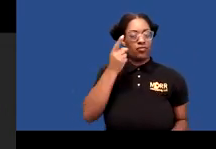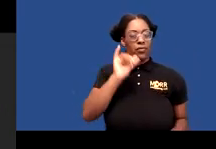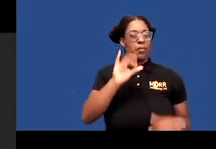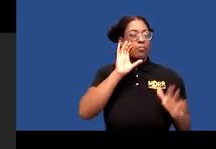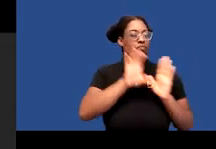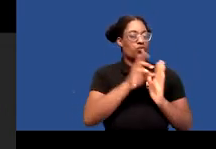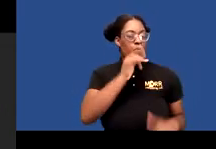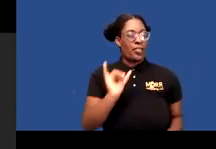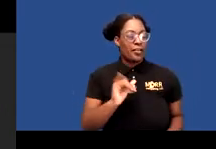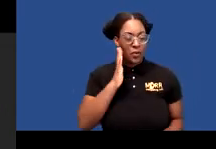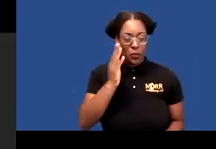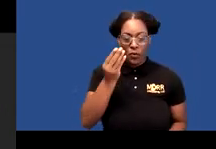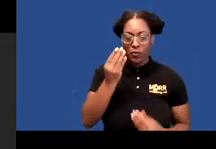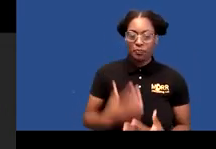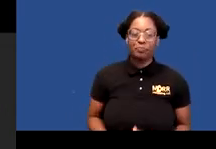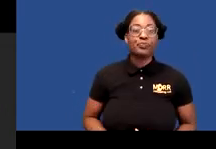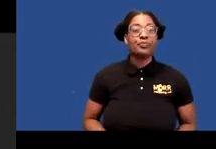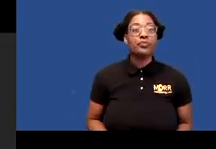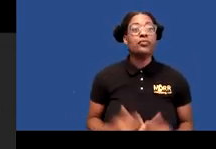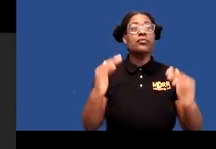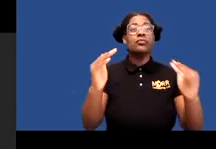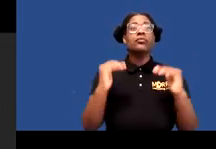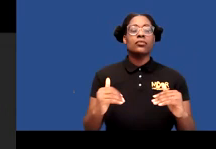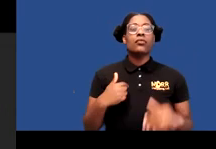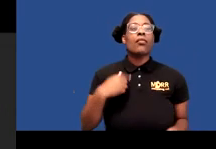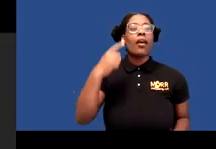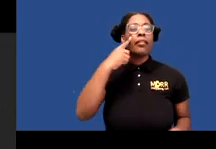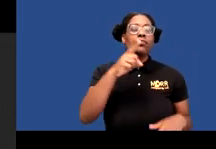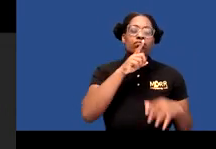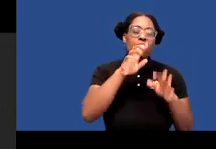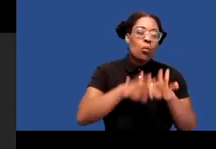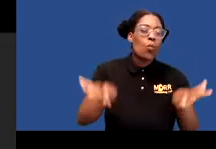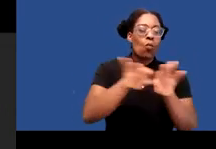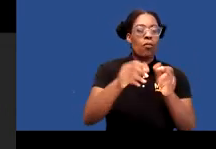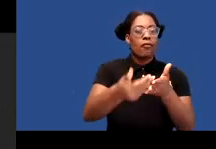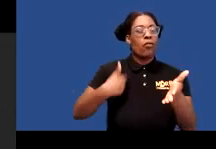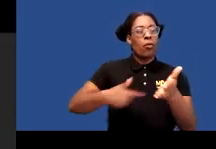So one of the first things that I think is important for us to do as we enter into this discussion about racial justice